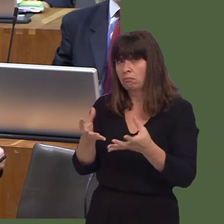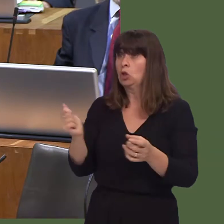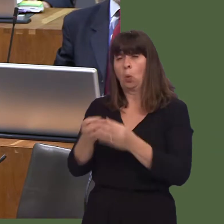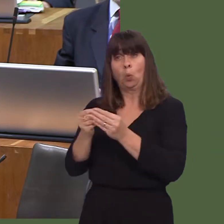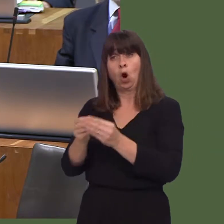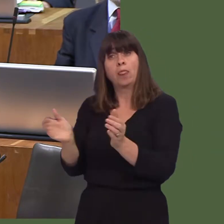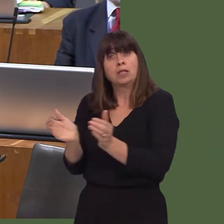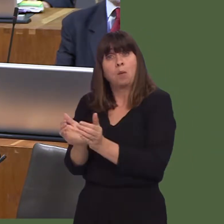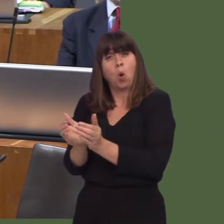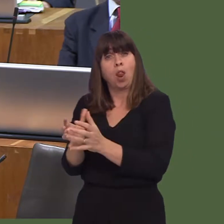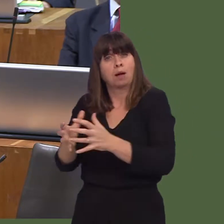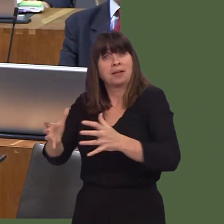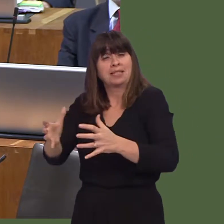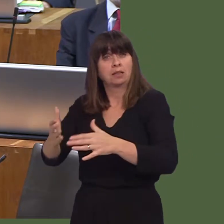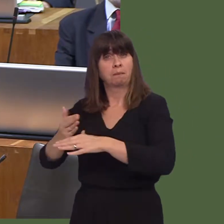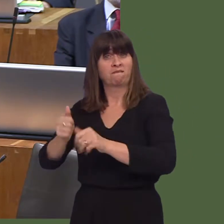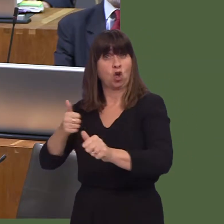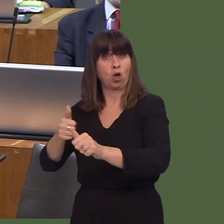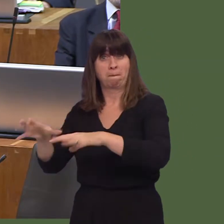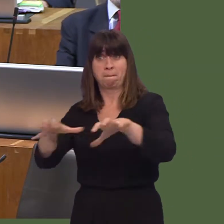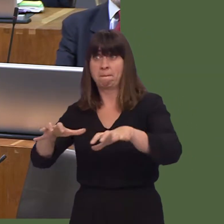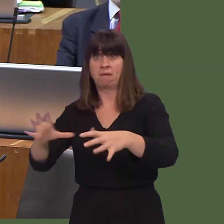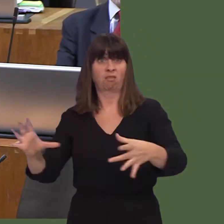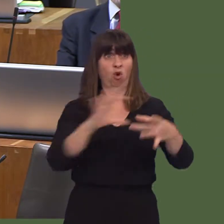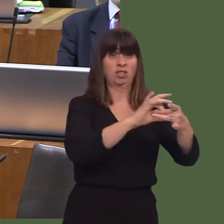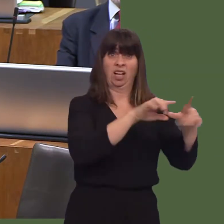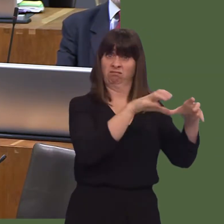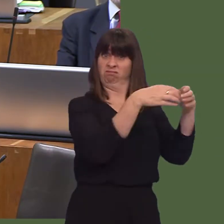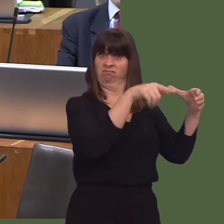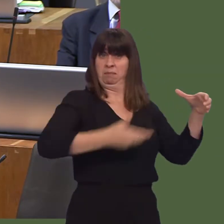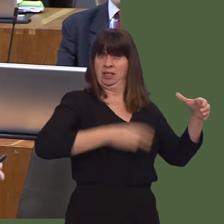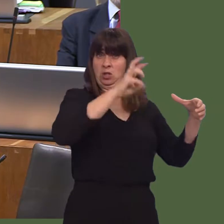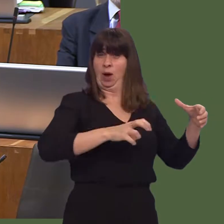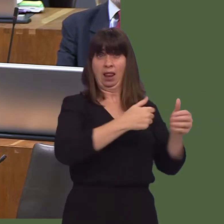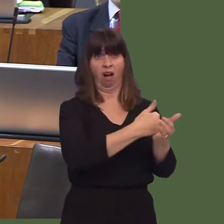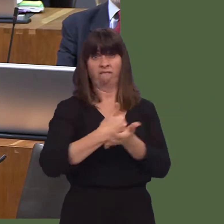Wales and see what range of packages is on offer, including a rethink, perhaps, of exactly